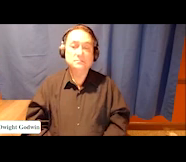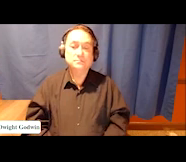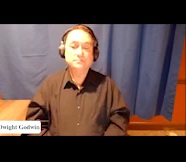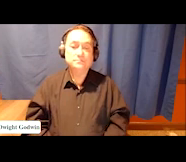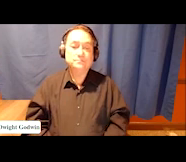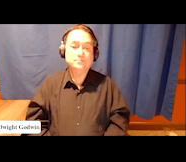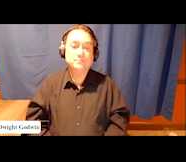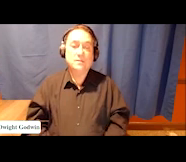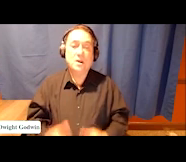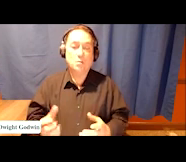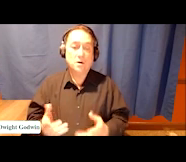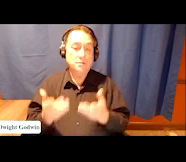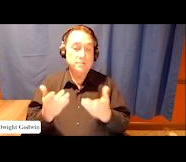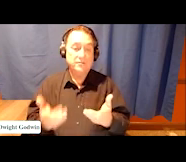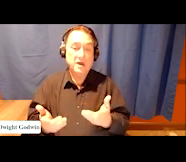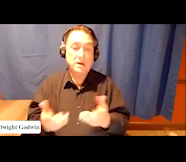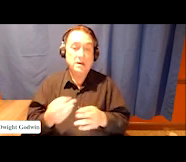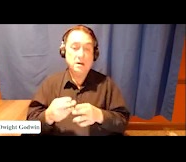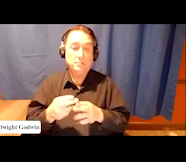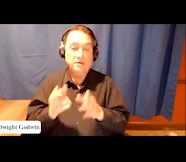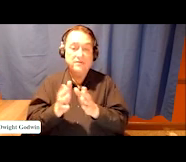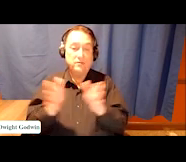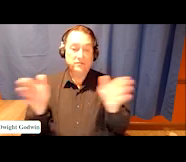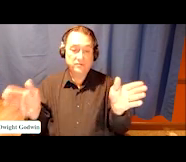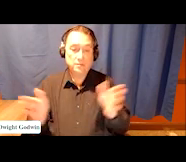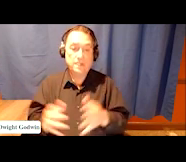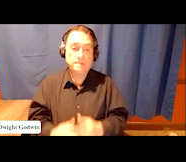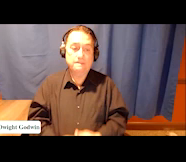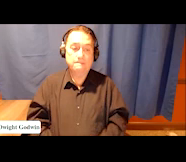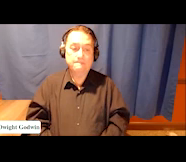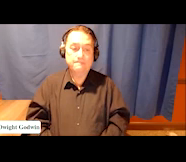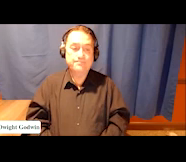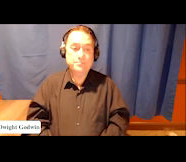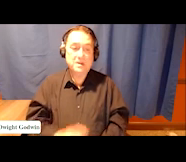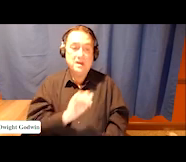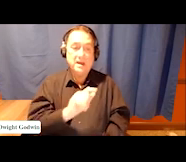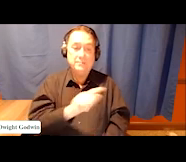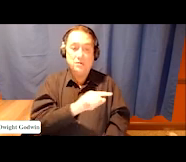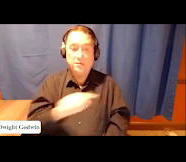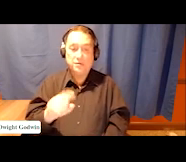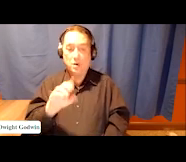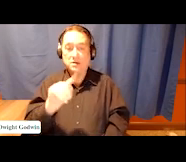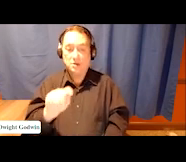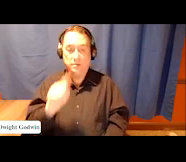I wanted to provide a quick data overview from April through October, so for the seven months that we've been operating